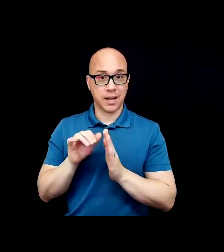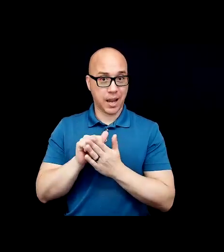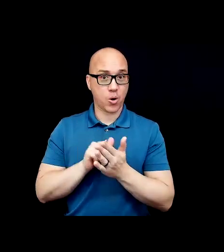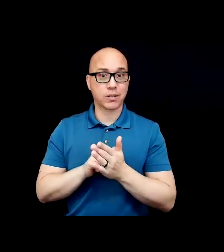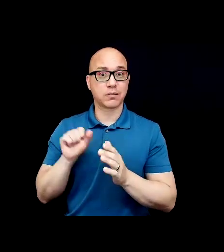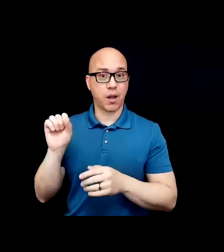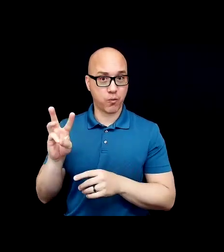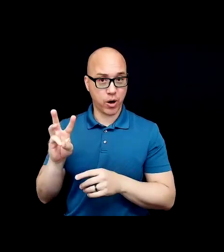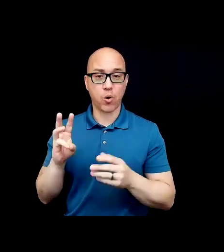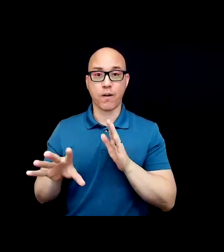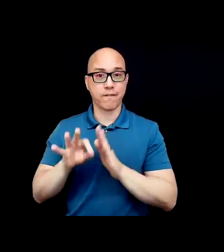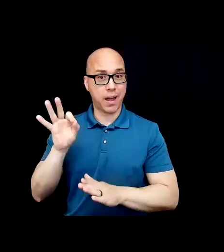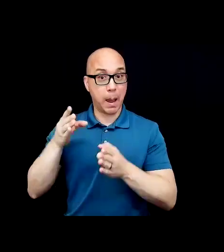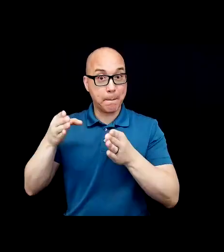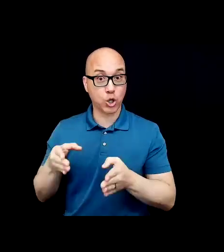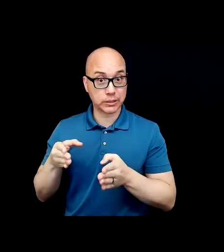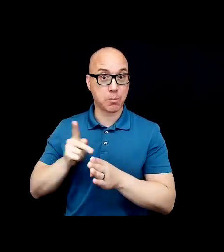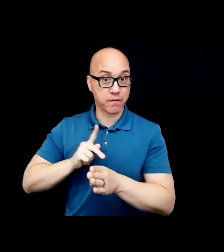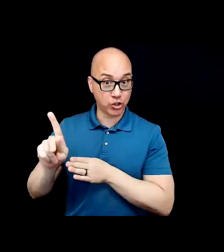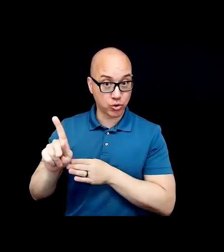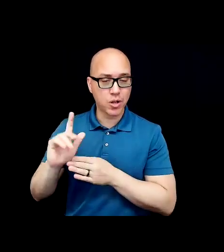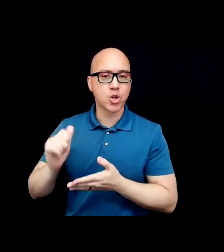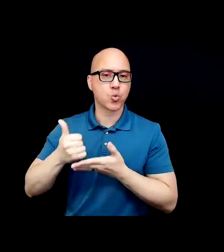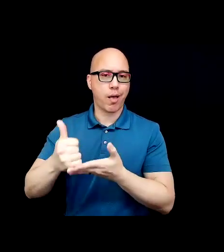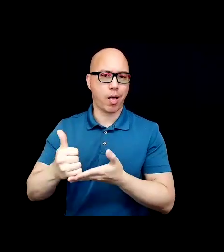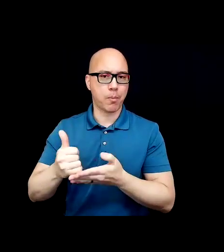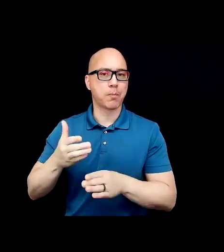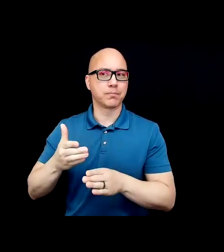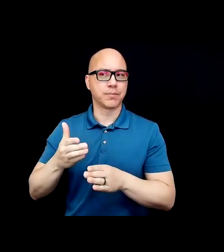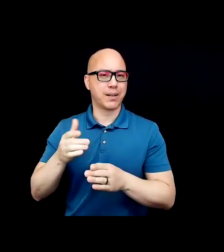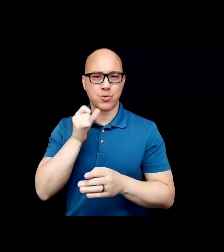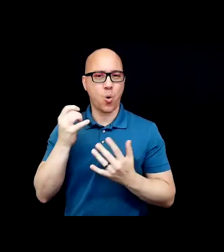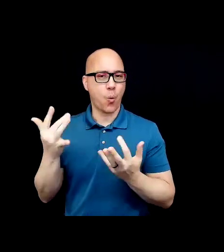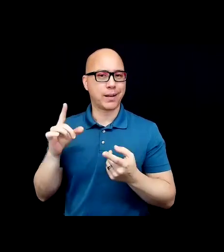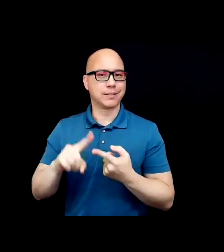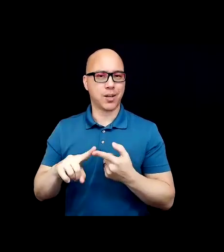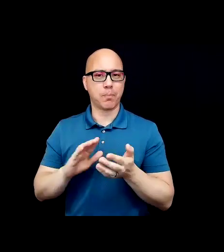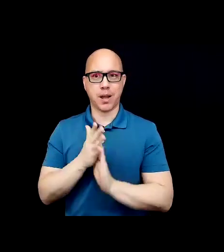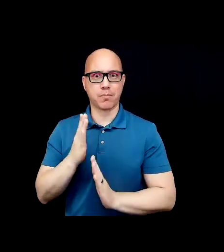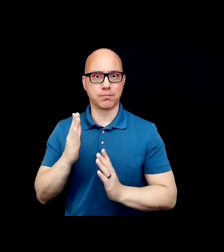A professional can help you stay compliant, and in the long run, can lead to you saving money.